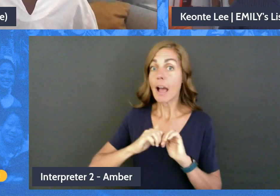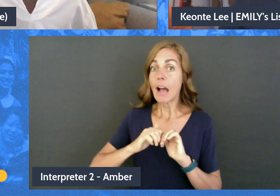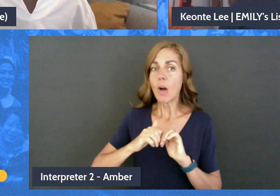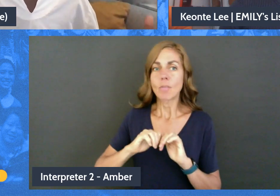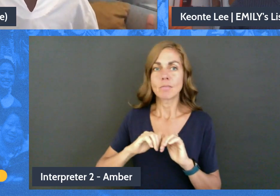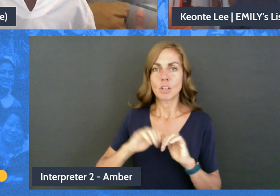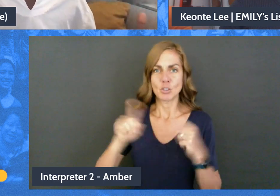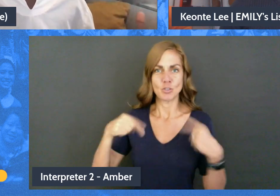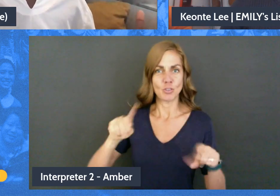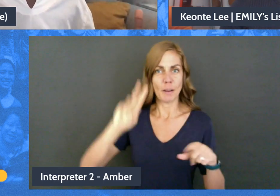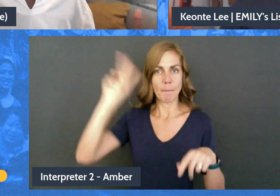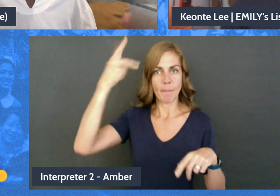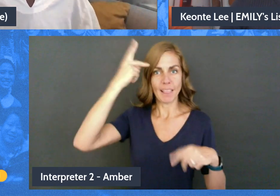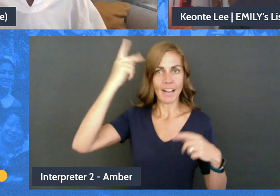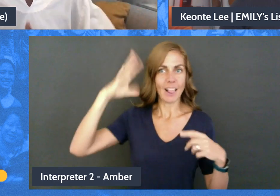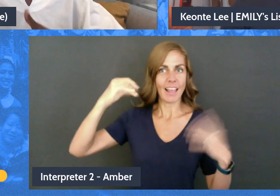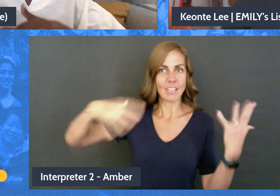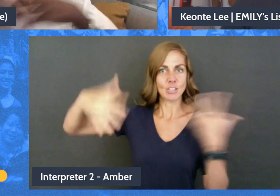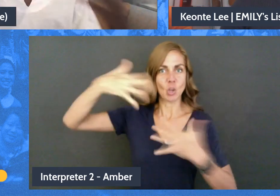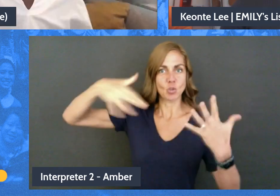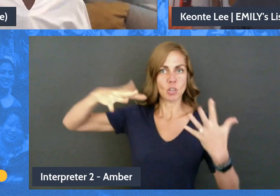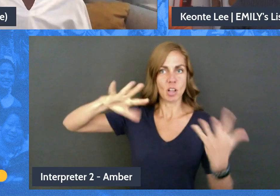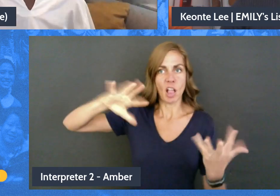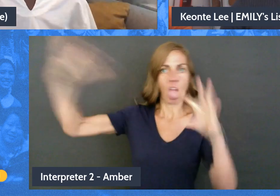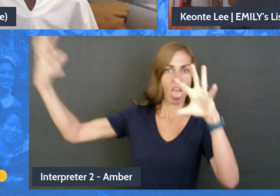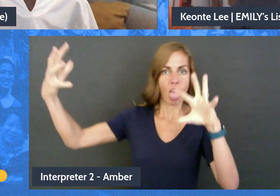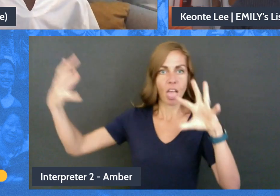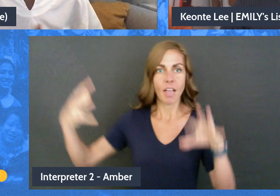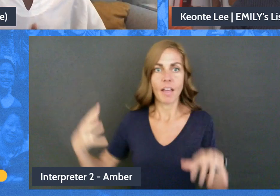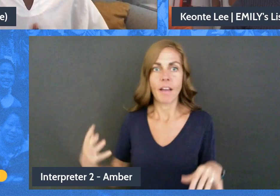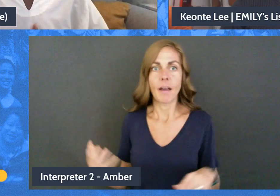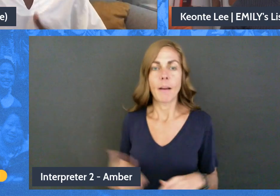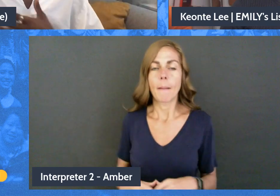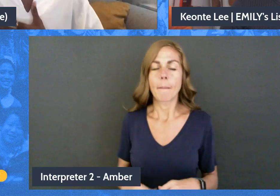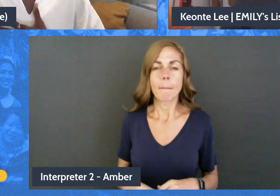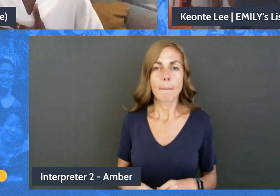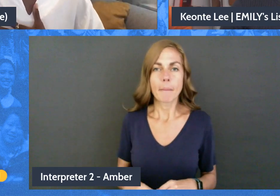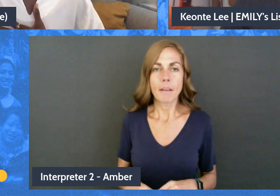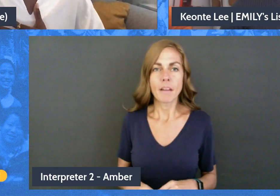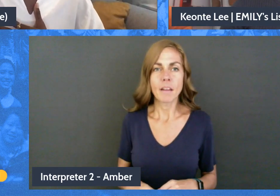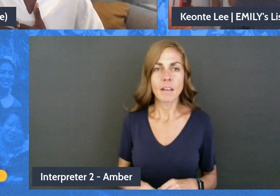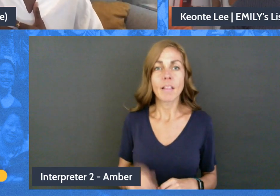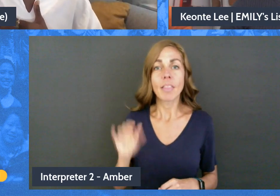and social upheaval (chuckles) where there were cries to the Black Lives Matter.